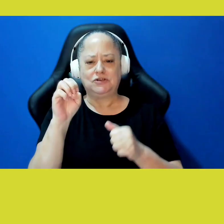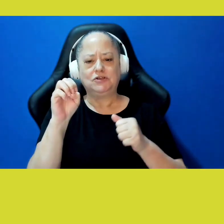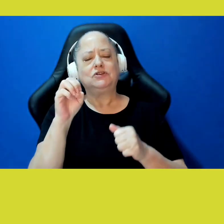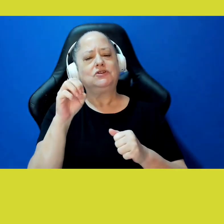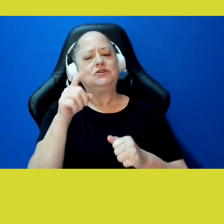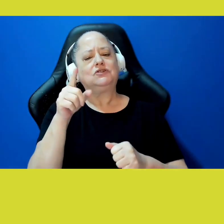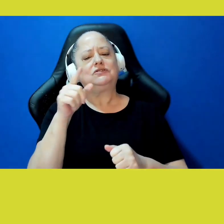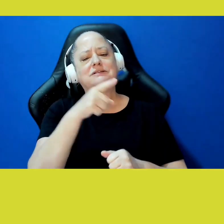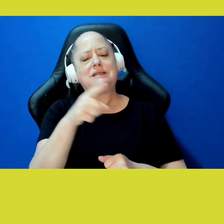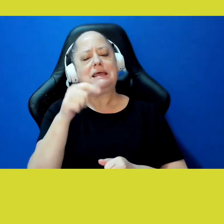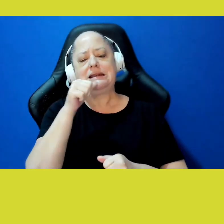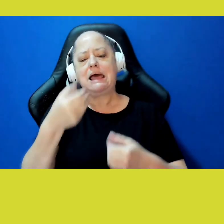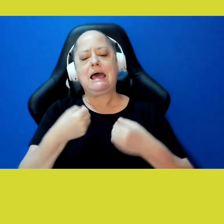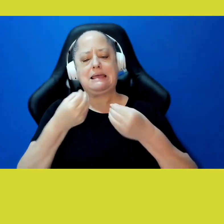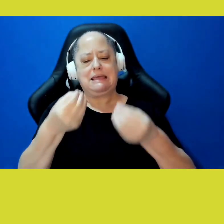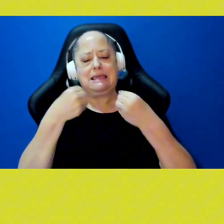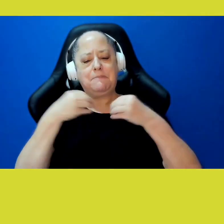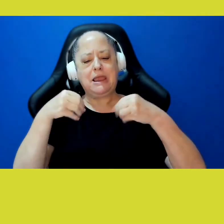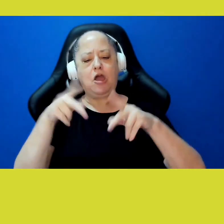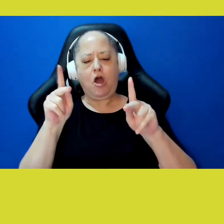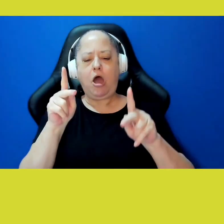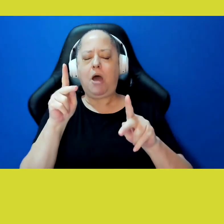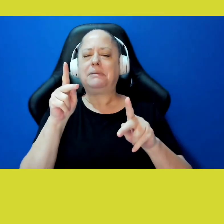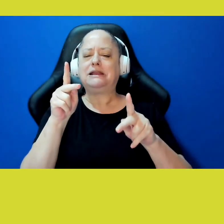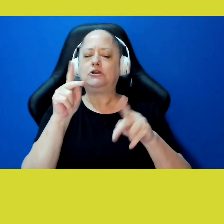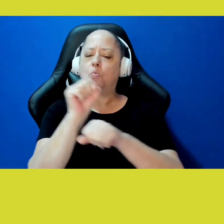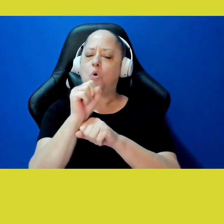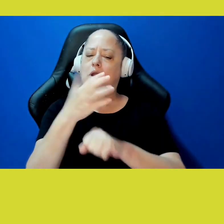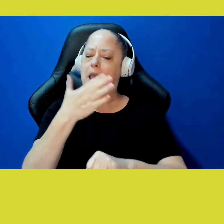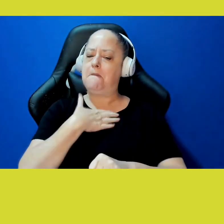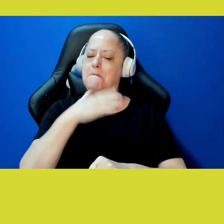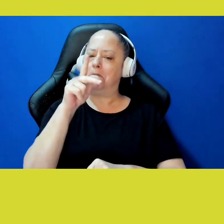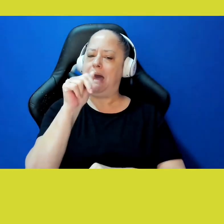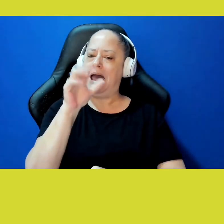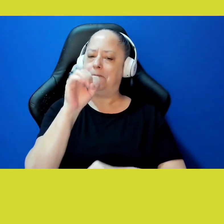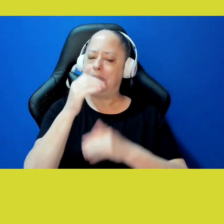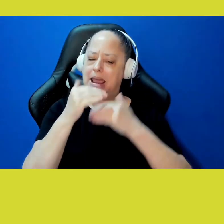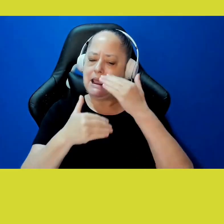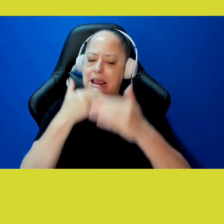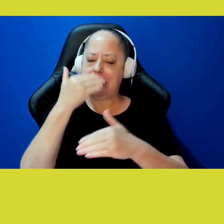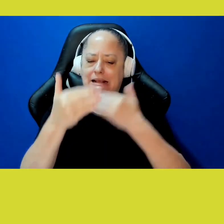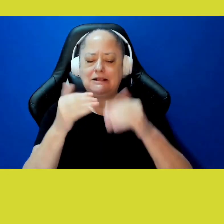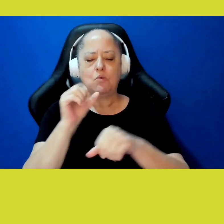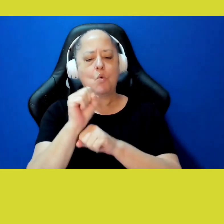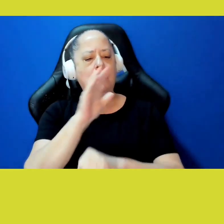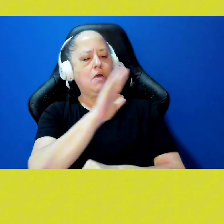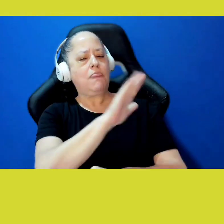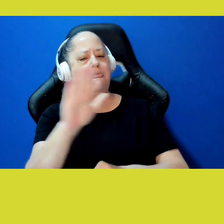pace, I was trying to work at their pace so it wasn't very empowering, it didn't give me free will decision